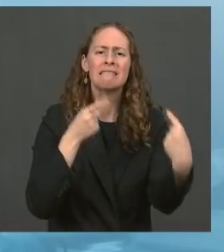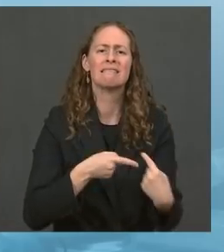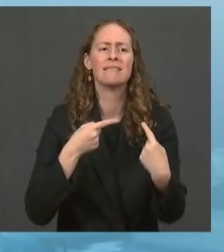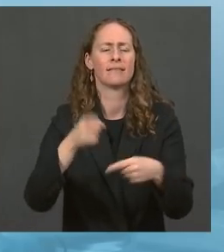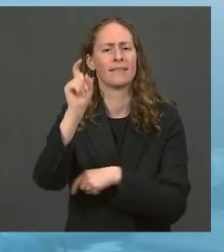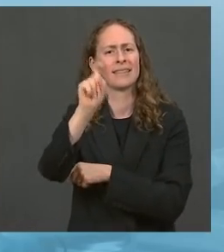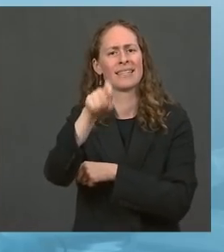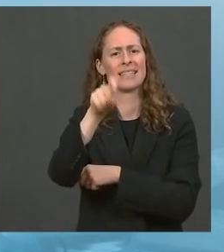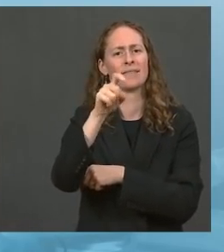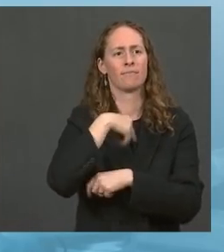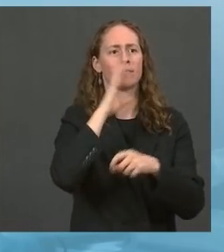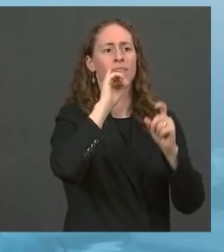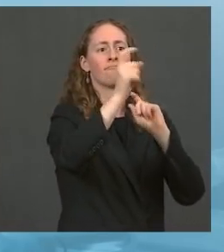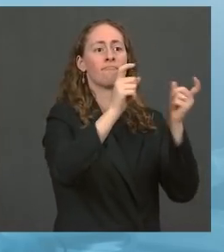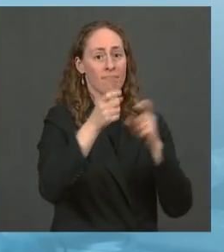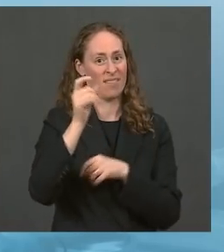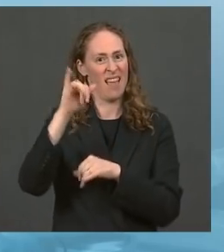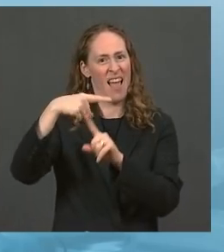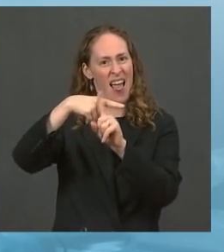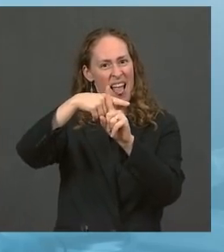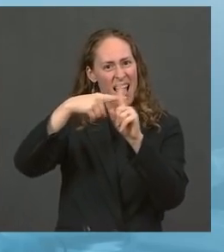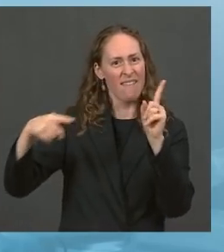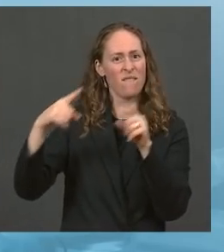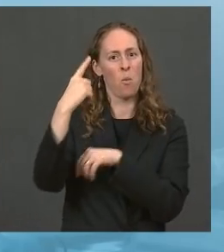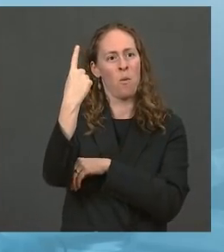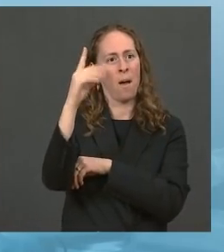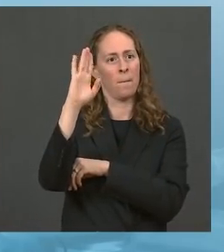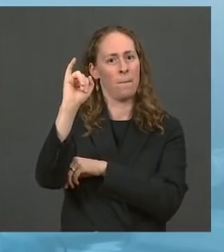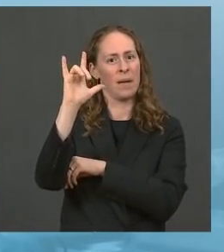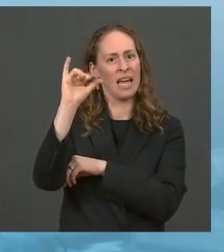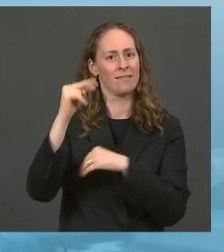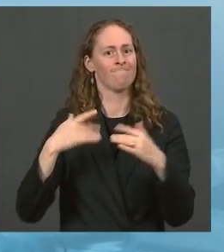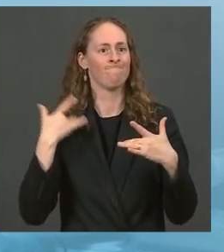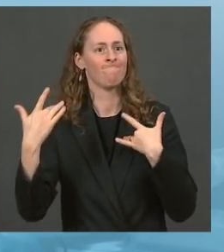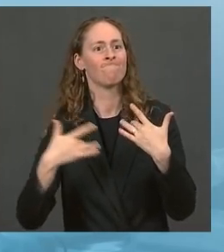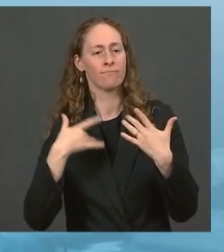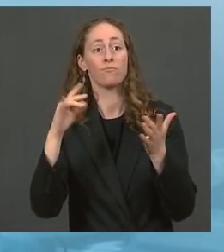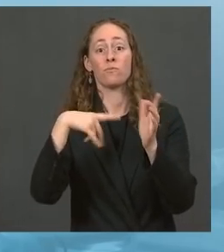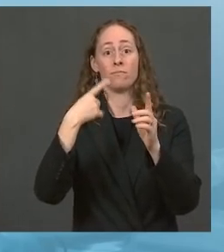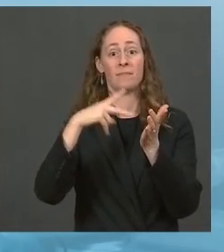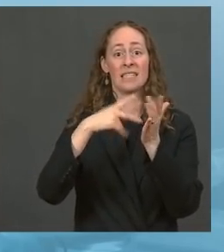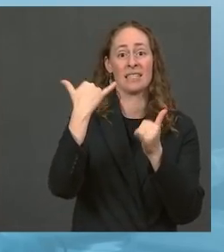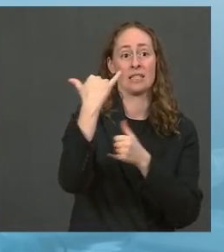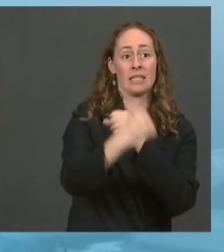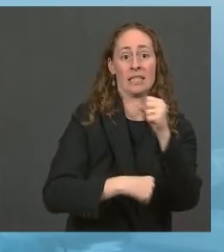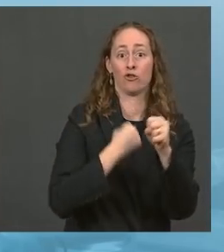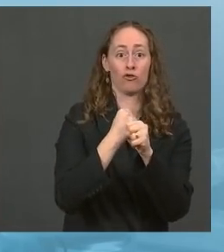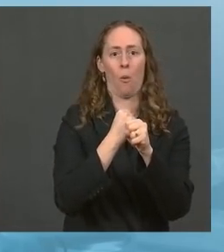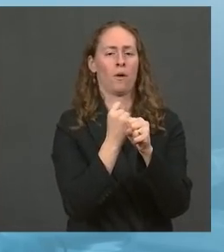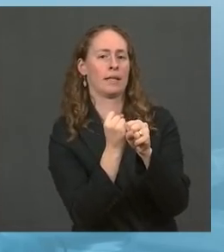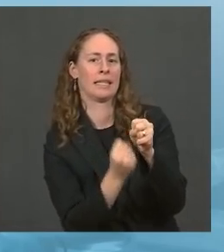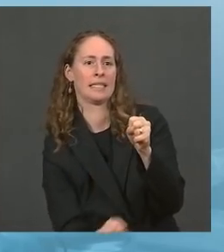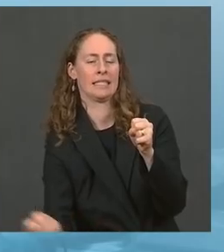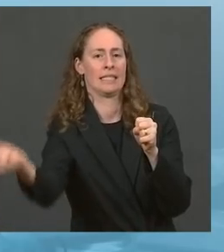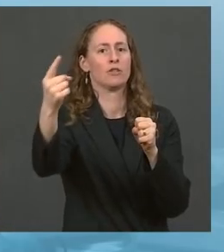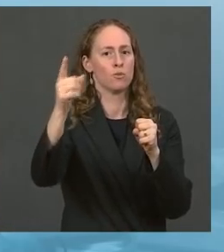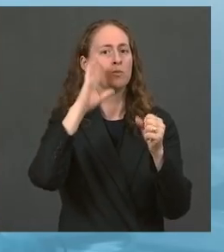that will all be shipped by this time next year. And it brings our total commitment to -- of donati- --